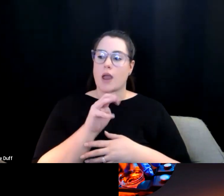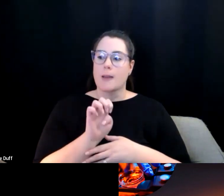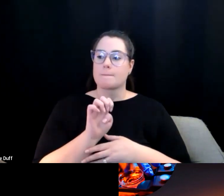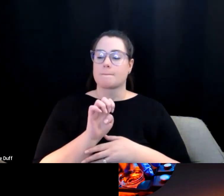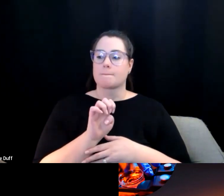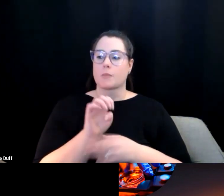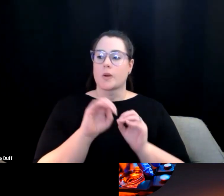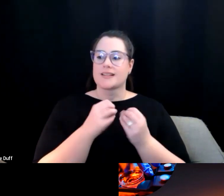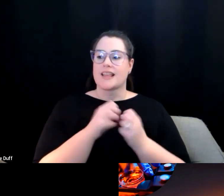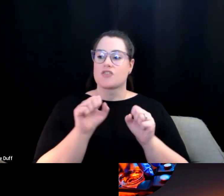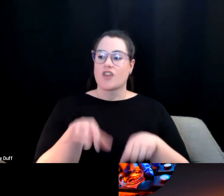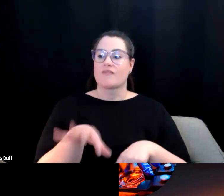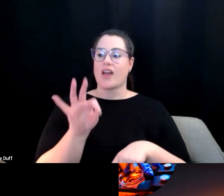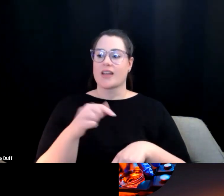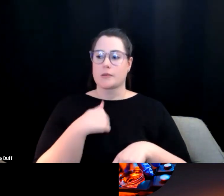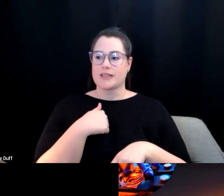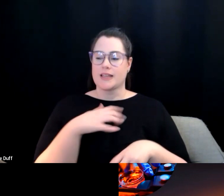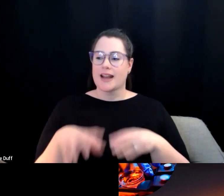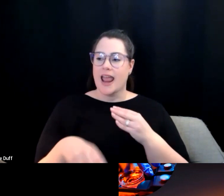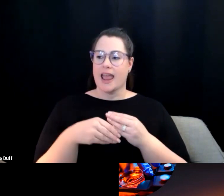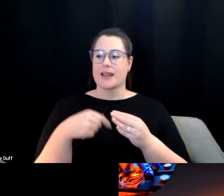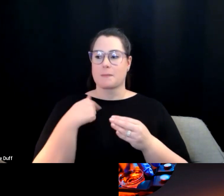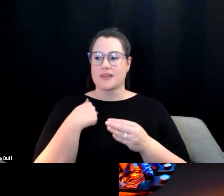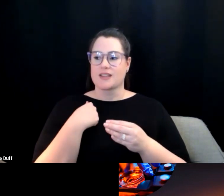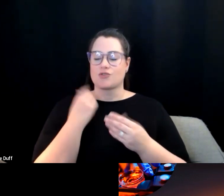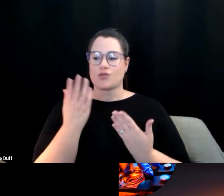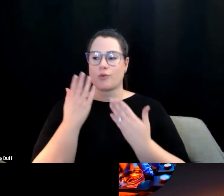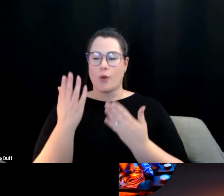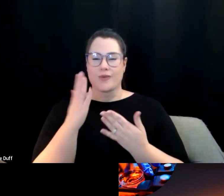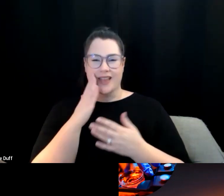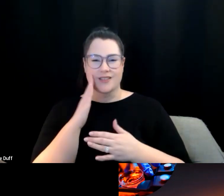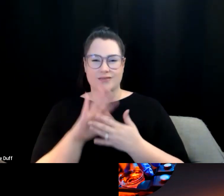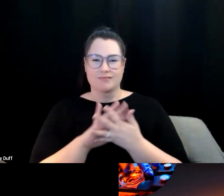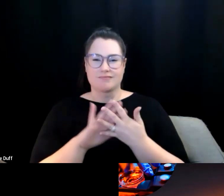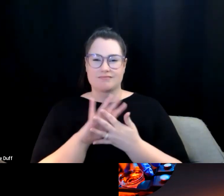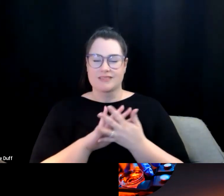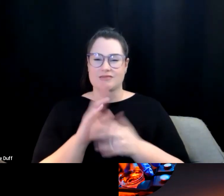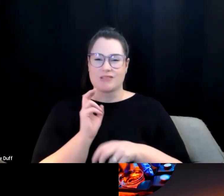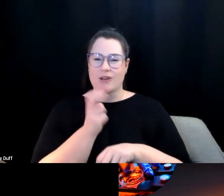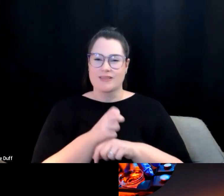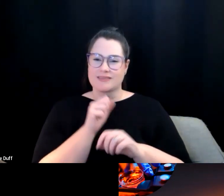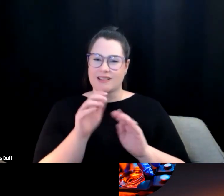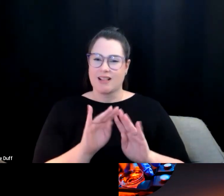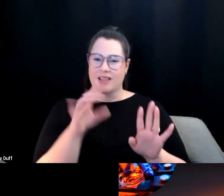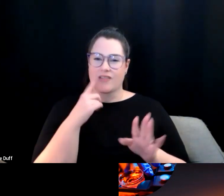So I hope that's clear. It's a little muddled, I guess, for a subawardee. It's not as clear how that works.